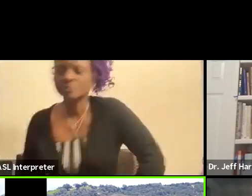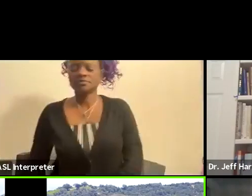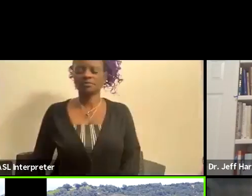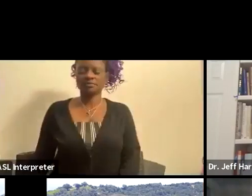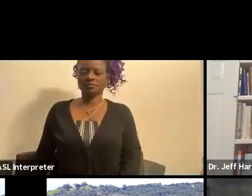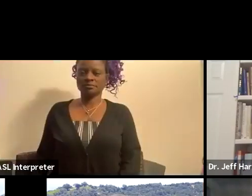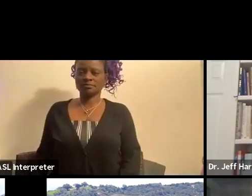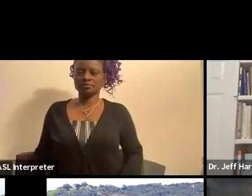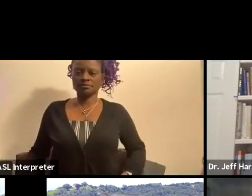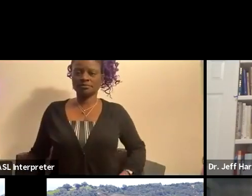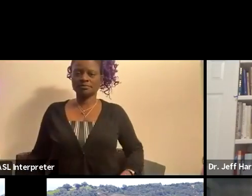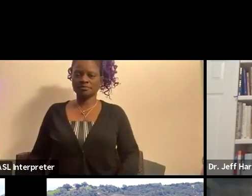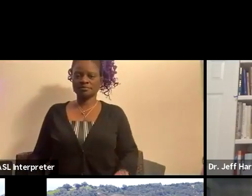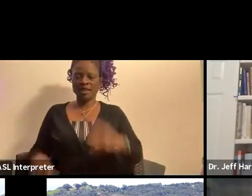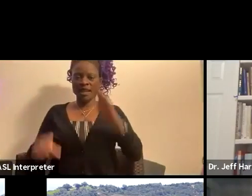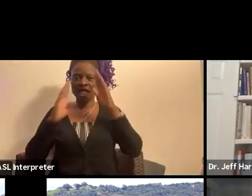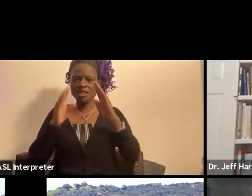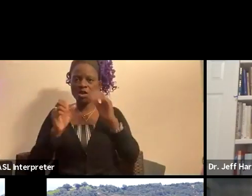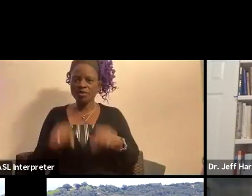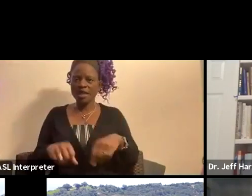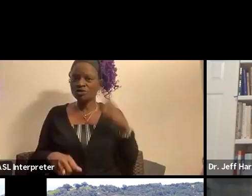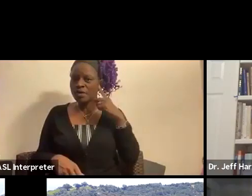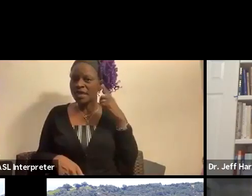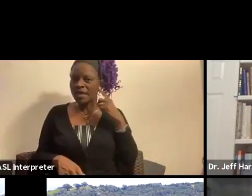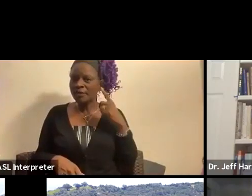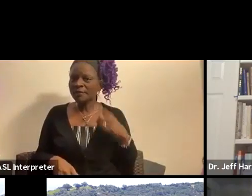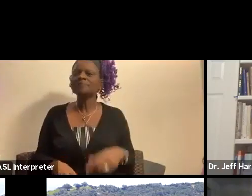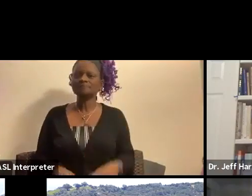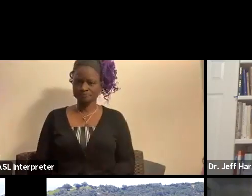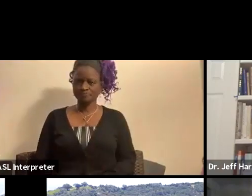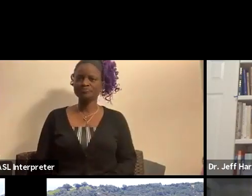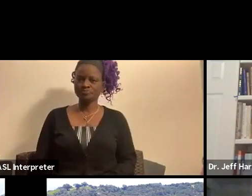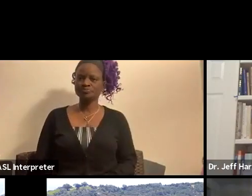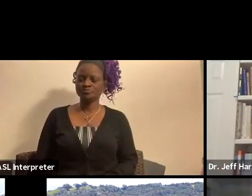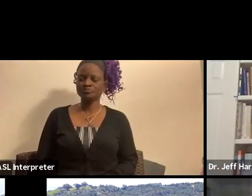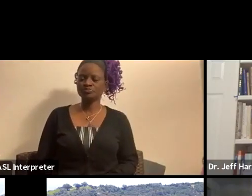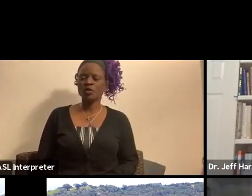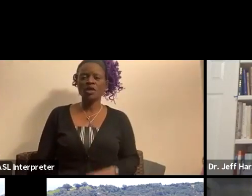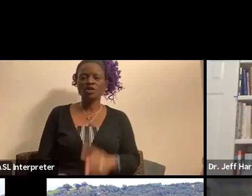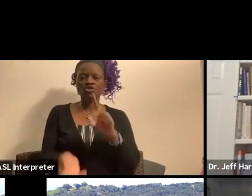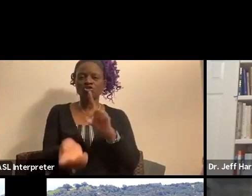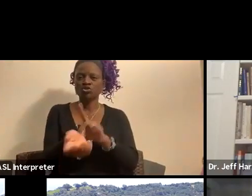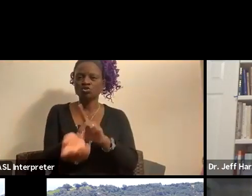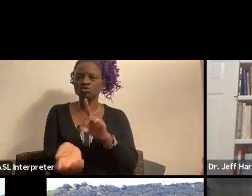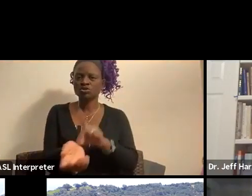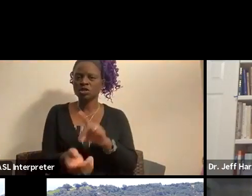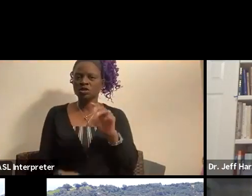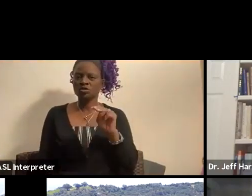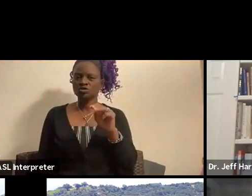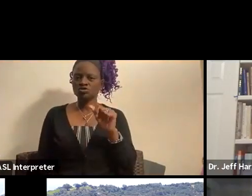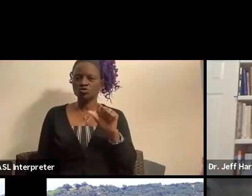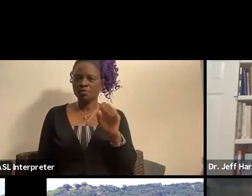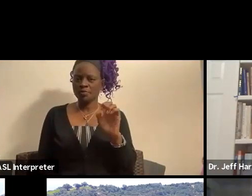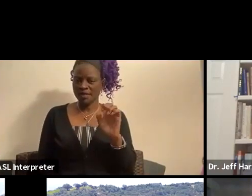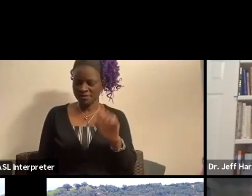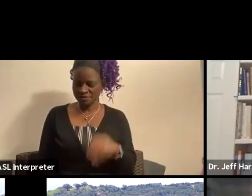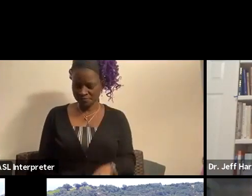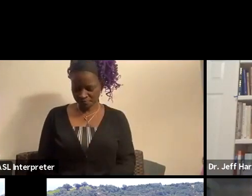Hello, can you hear me? Yeah, you're on, um, so doctora Mase on alternate care sites, we're in the